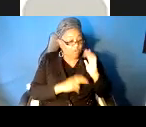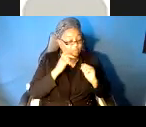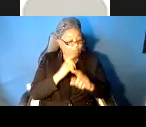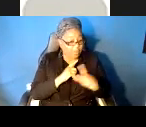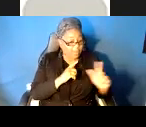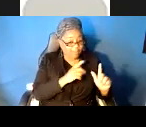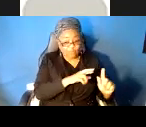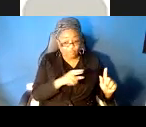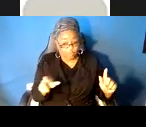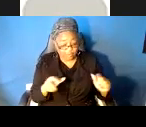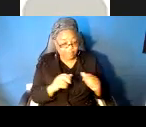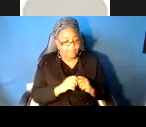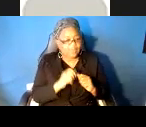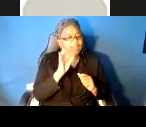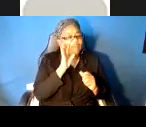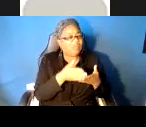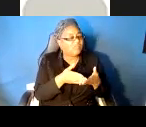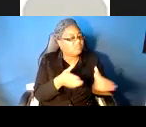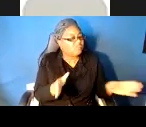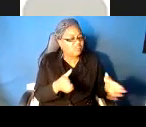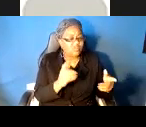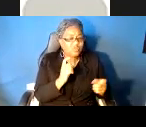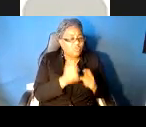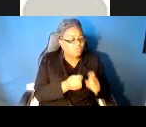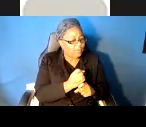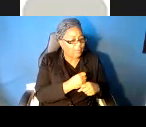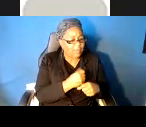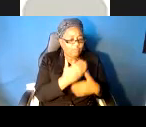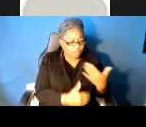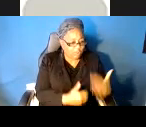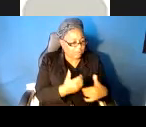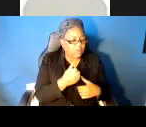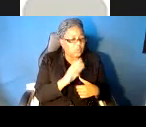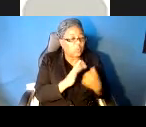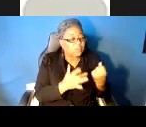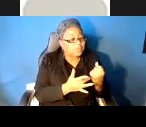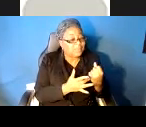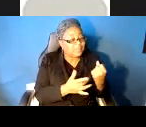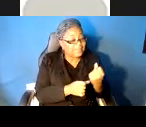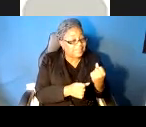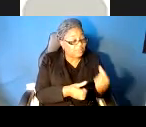If you have general MRAC grant-making process or technical requests or questions,